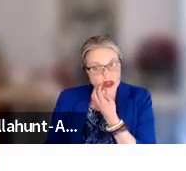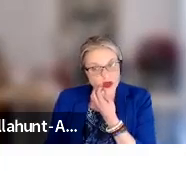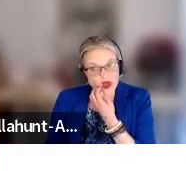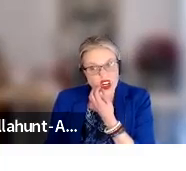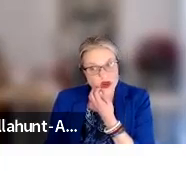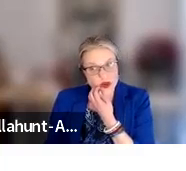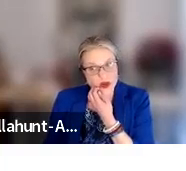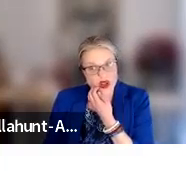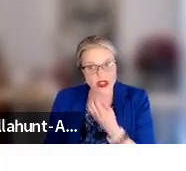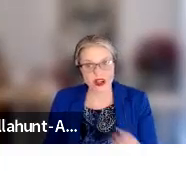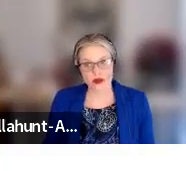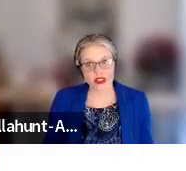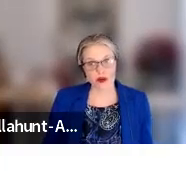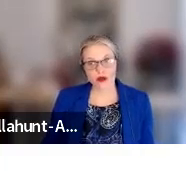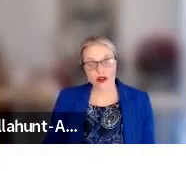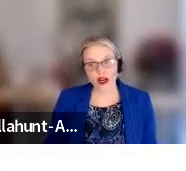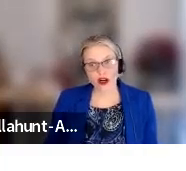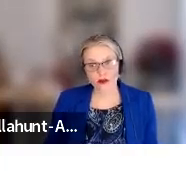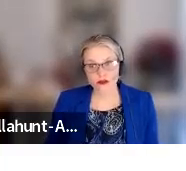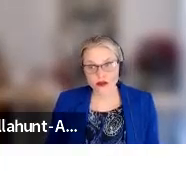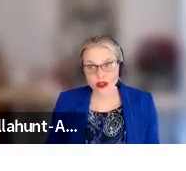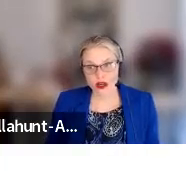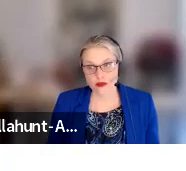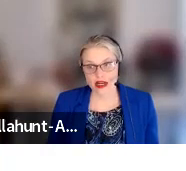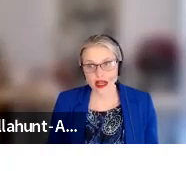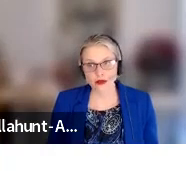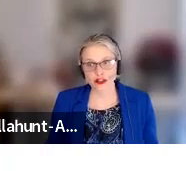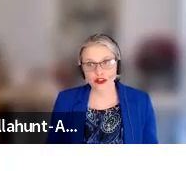These numbers don't account for people that who did not receive medical care, had an outpatient